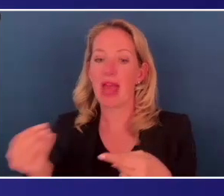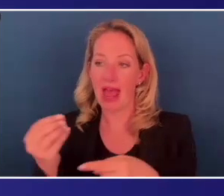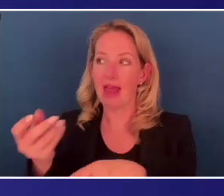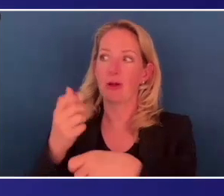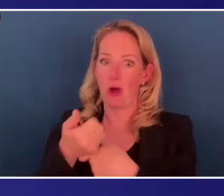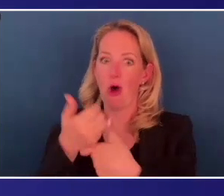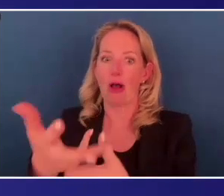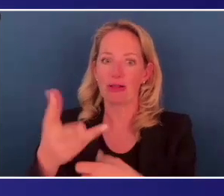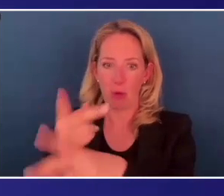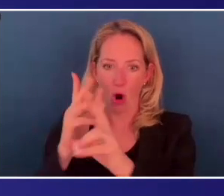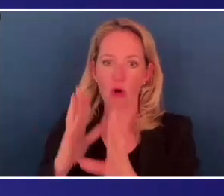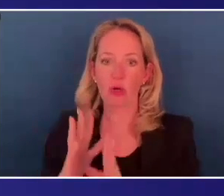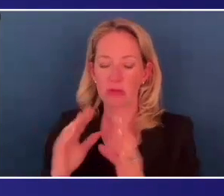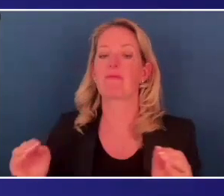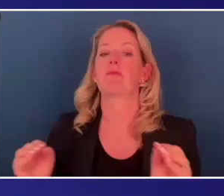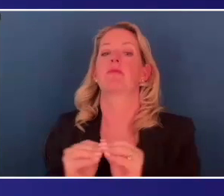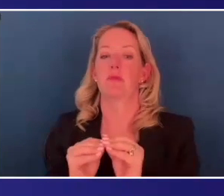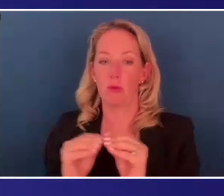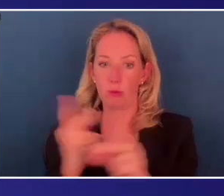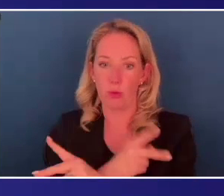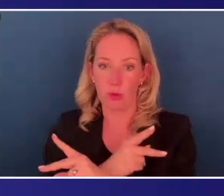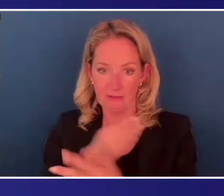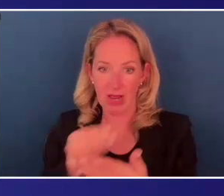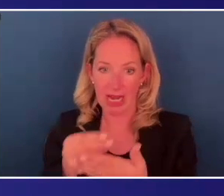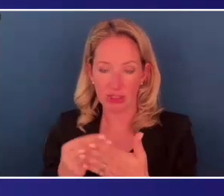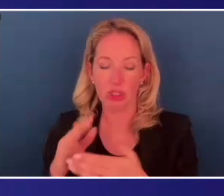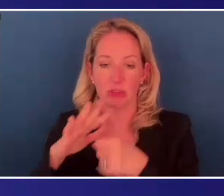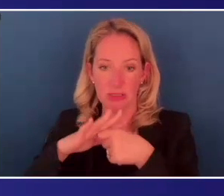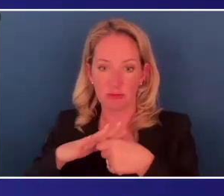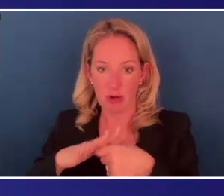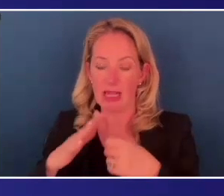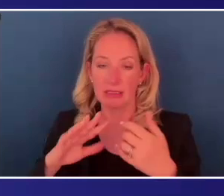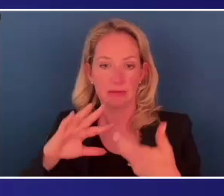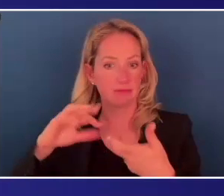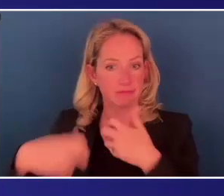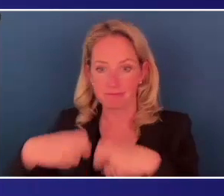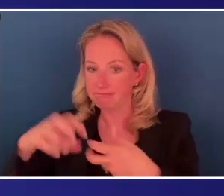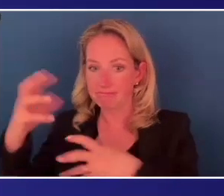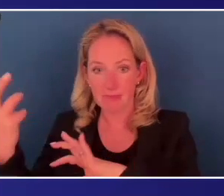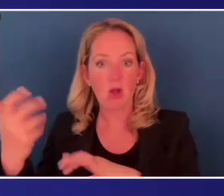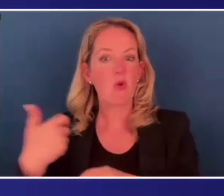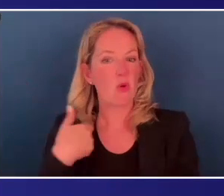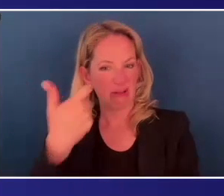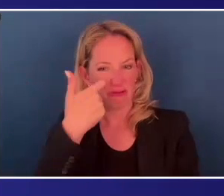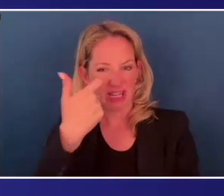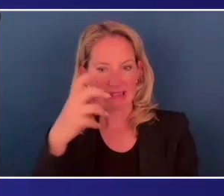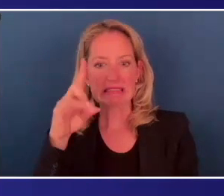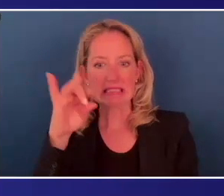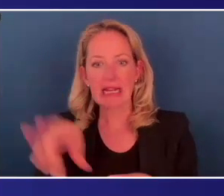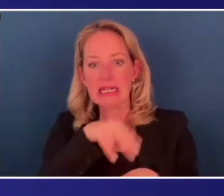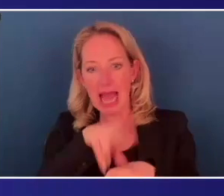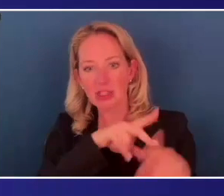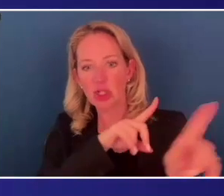We recently conducted national research to better understand borough repayment challenges. What we found was stark.